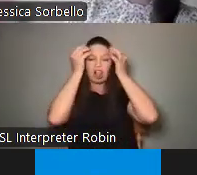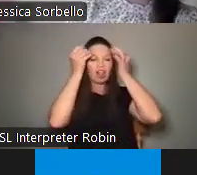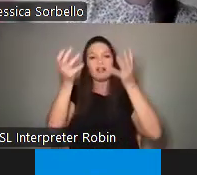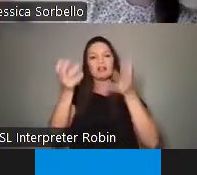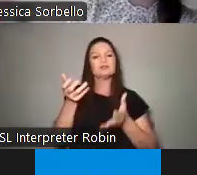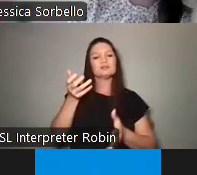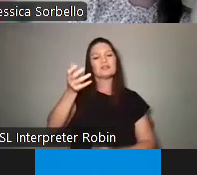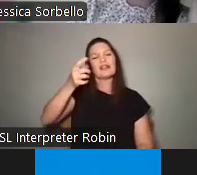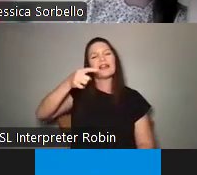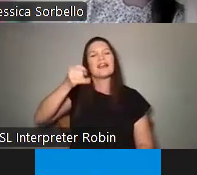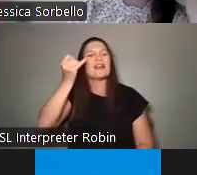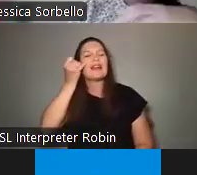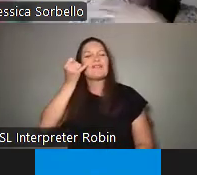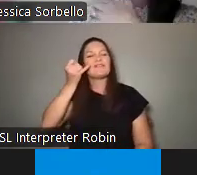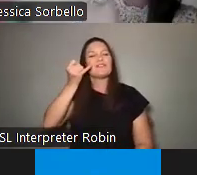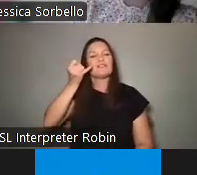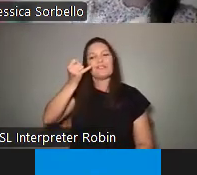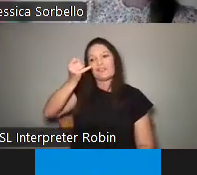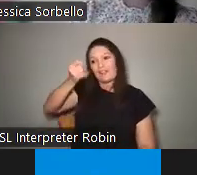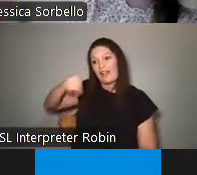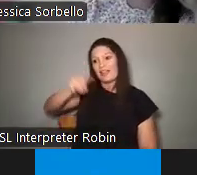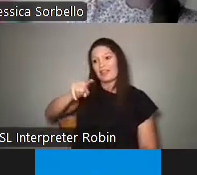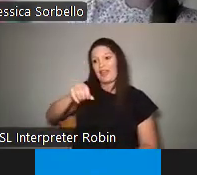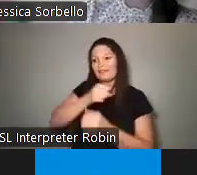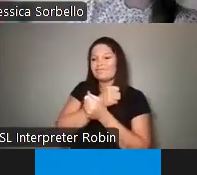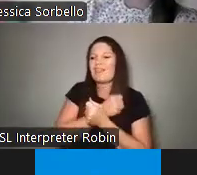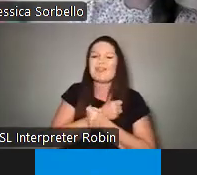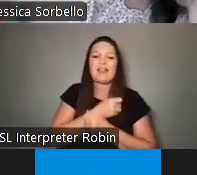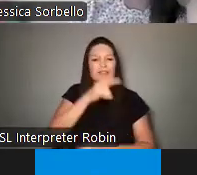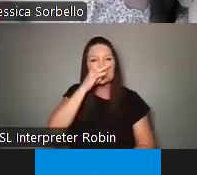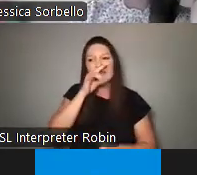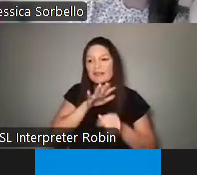they would stop. If they anything, would just stop. The